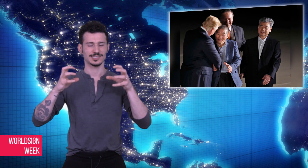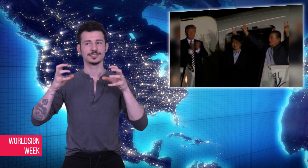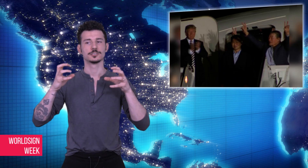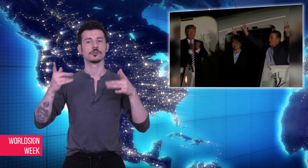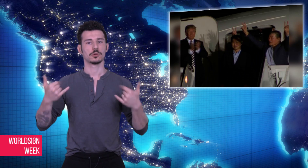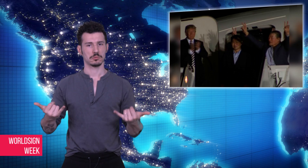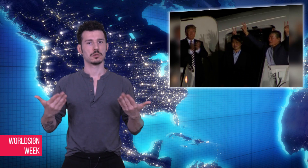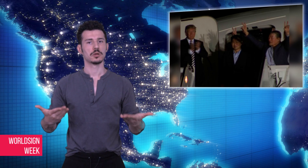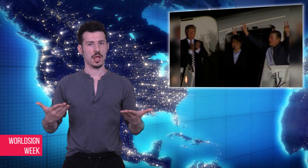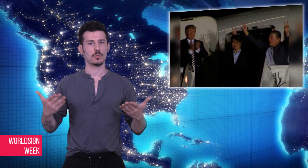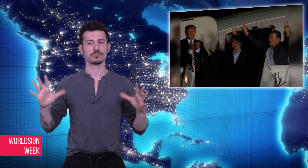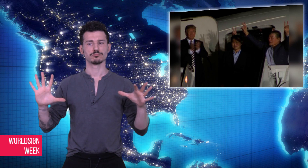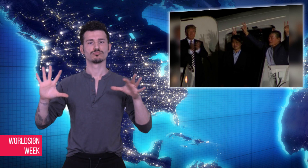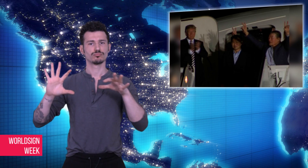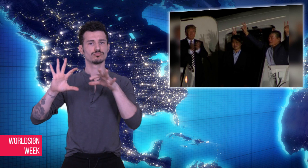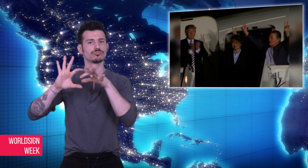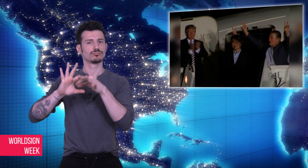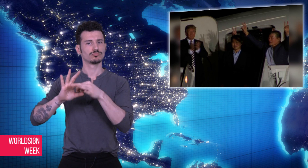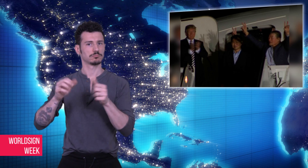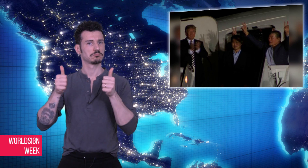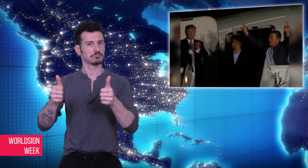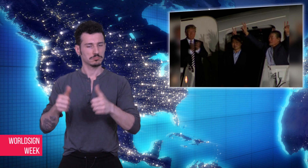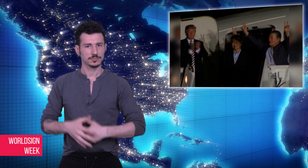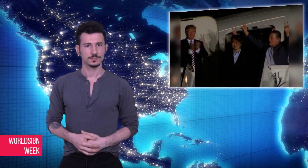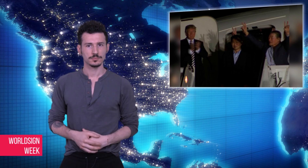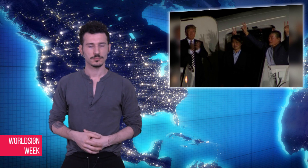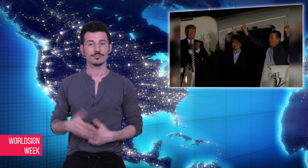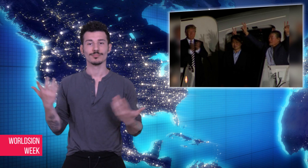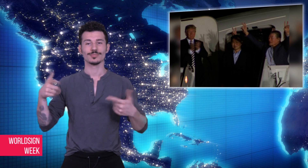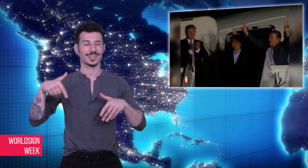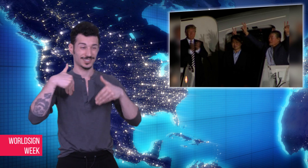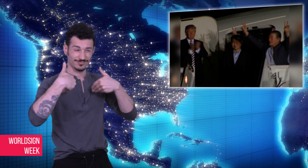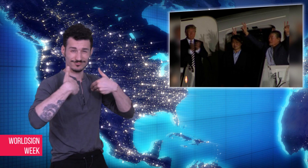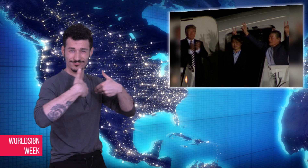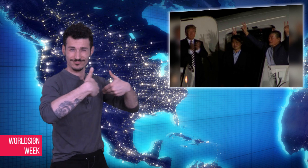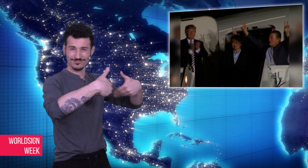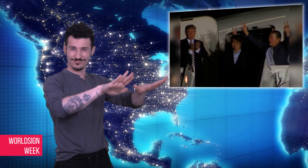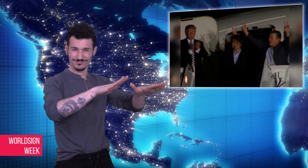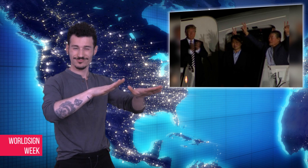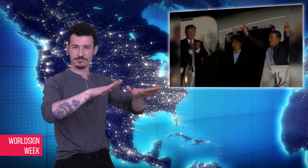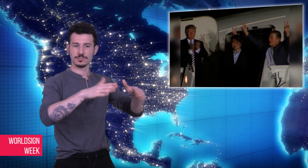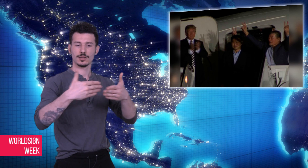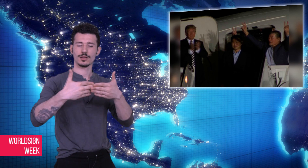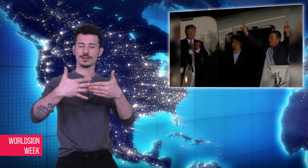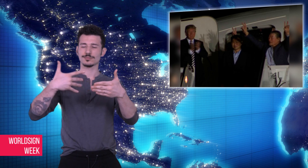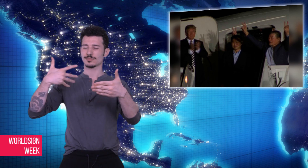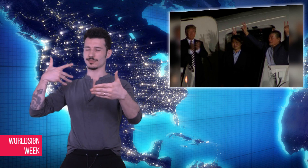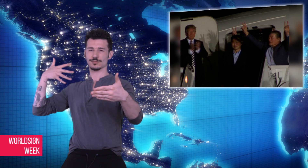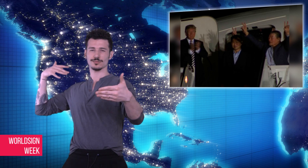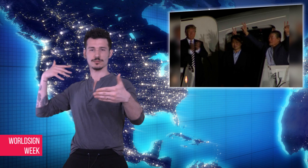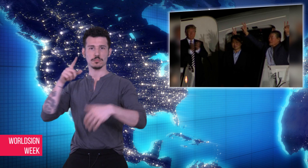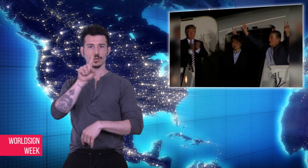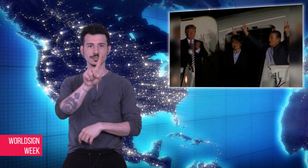relations” between both countries. The release was the result of a 17-